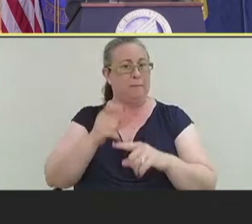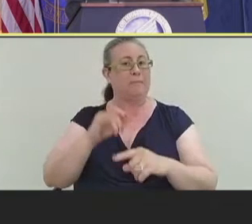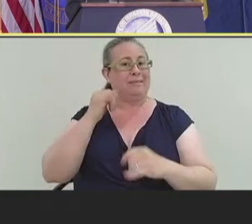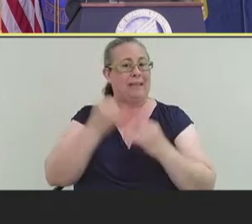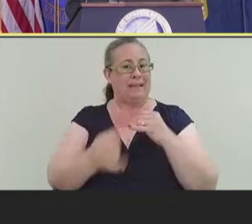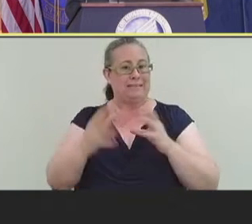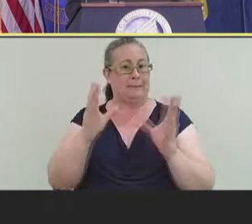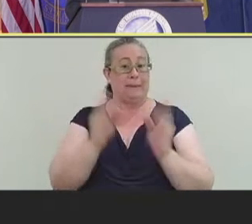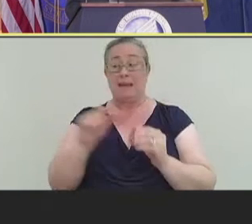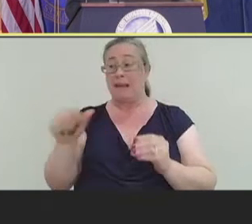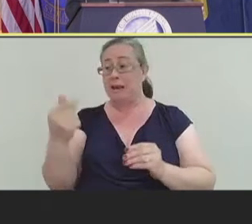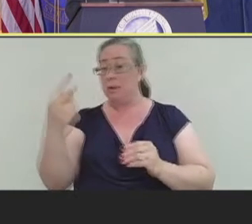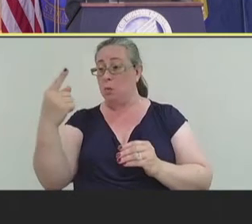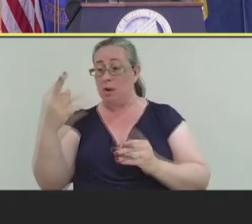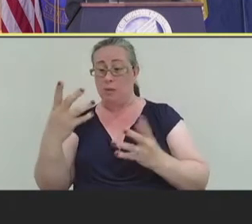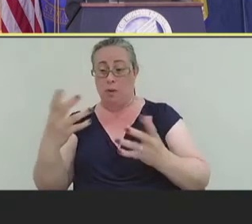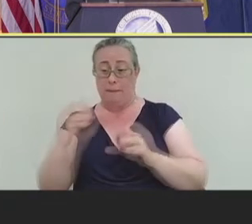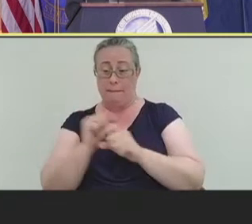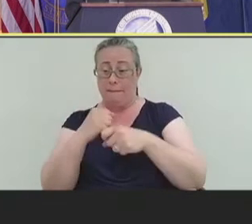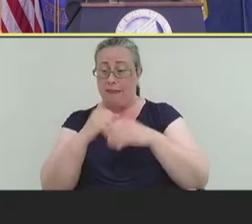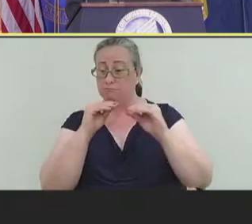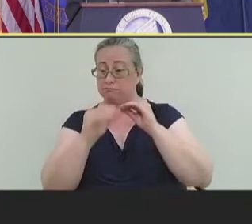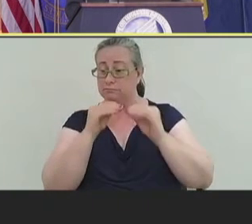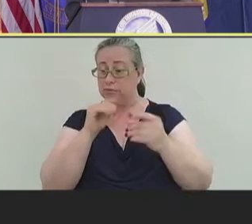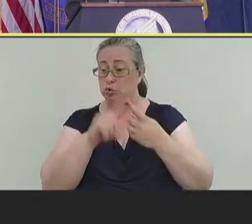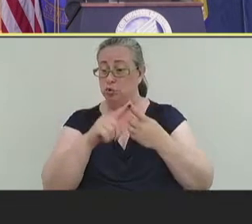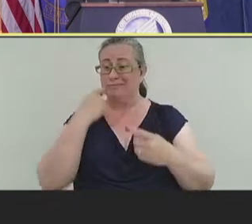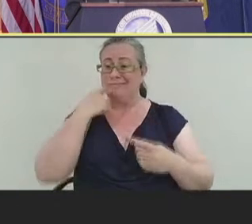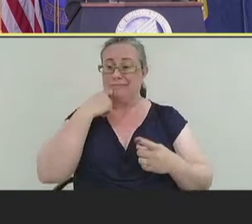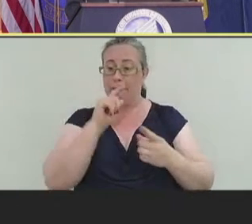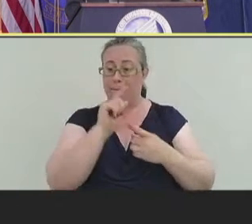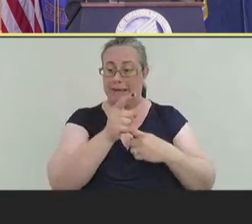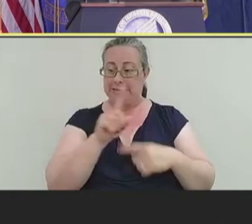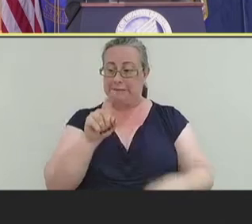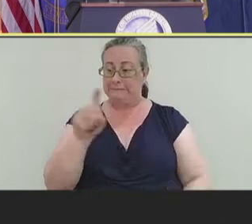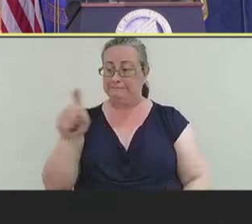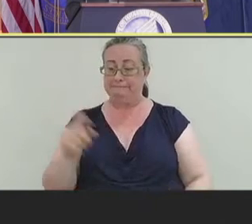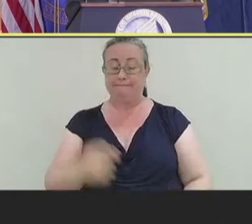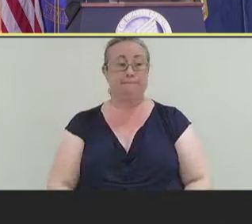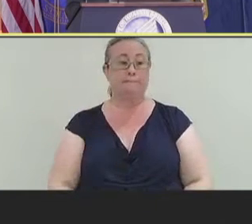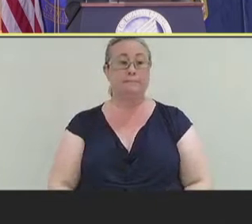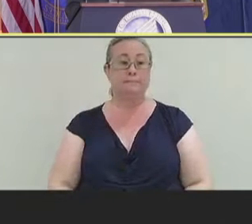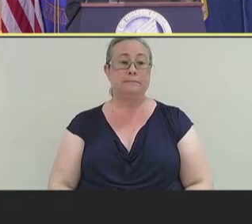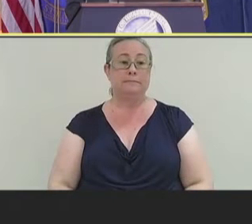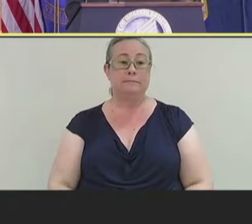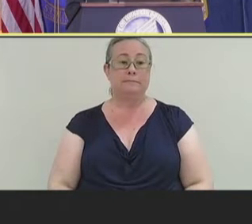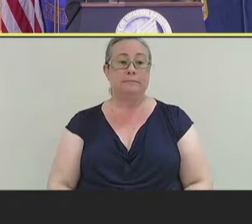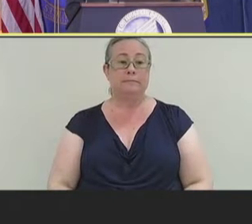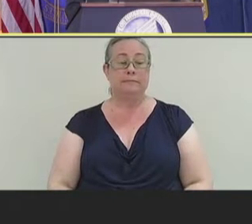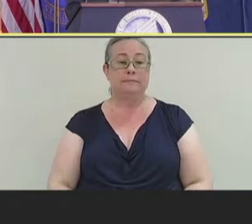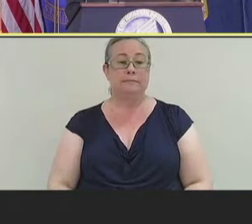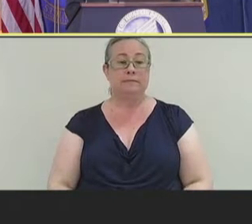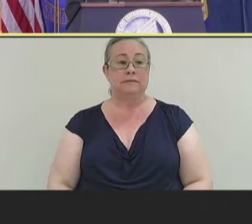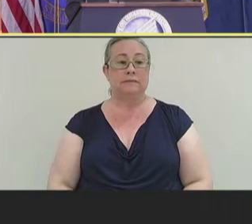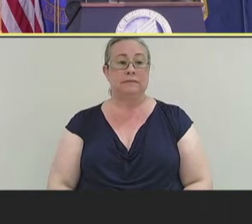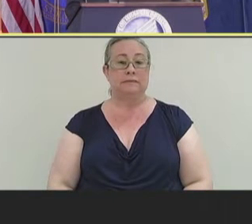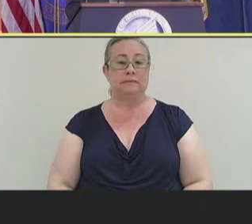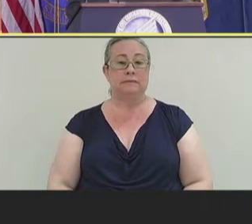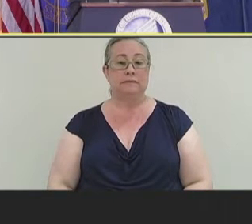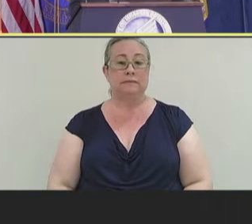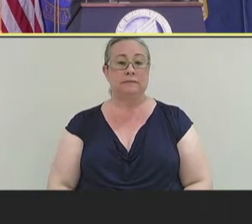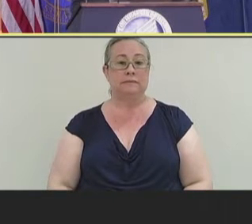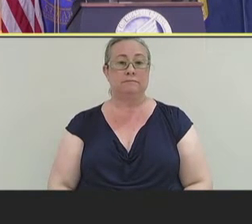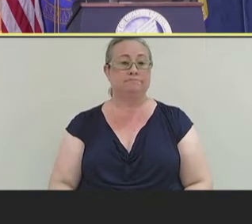of the members want to make corrections to those February meeting minutes? Hearing none,